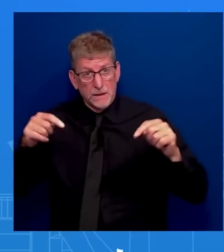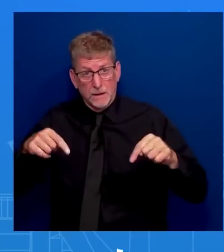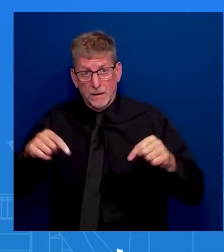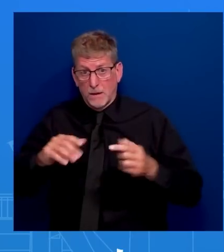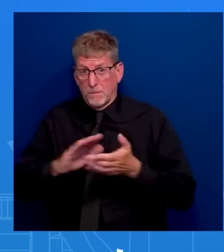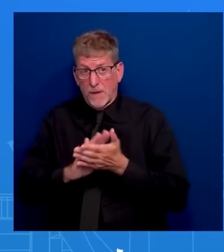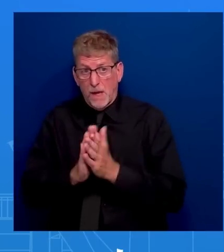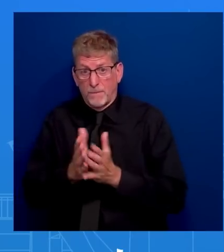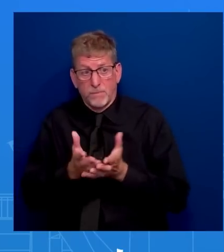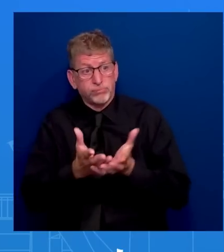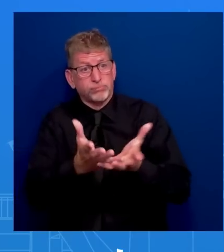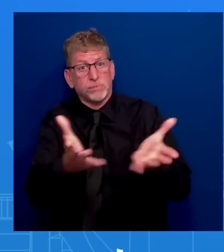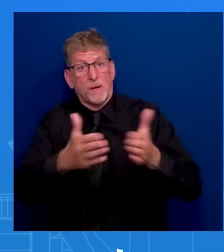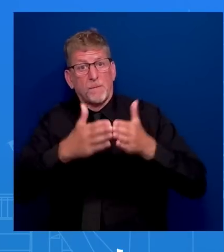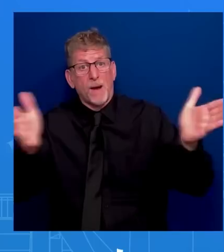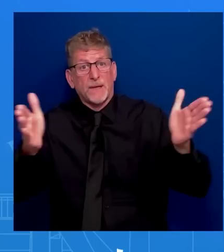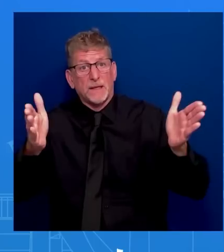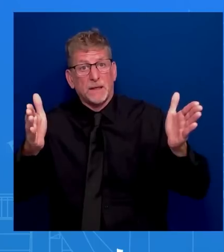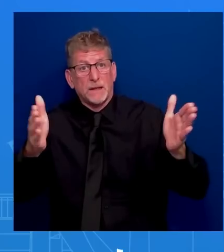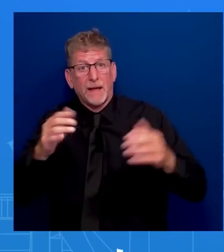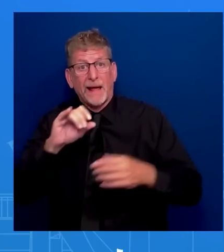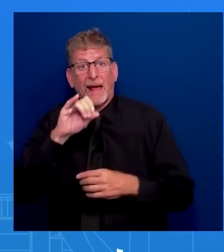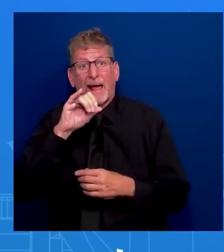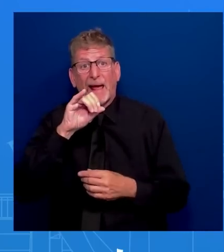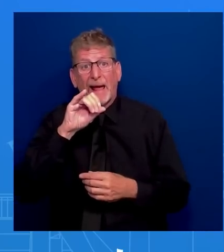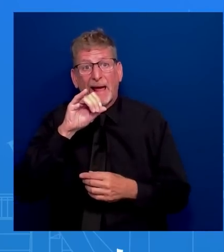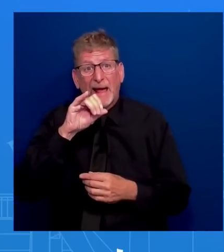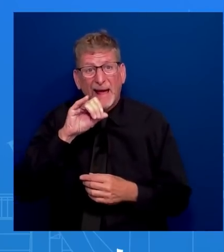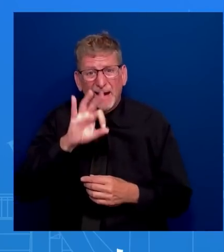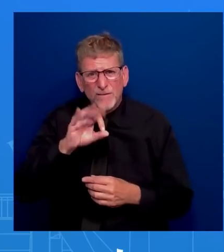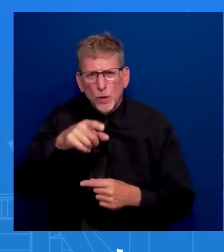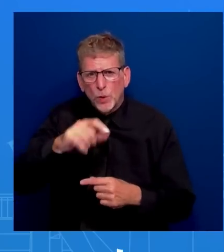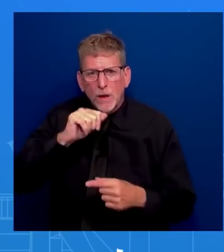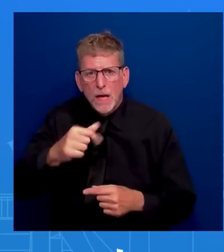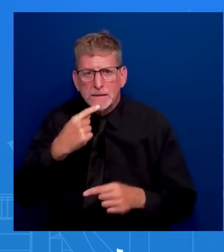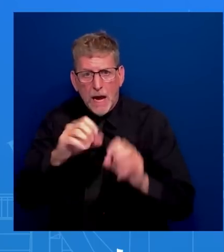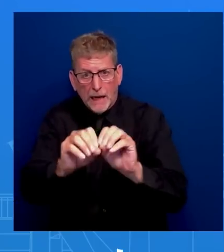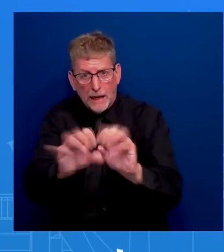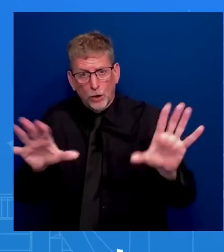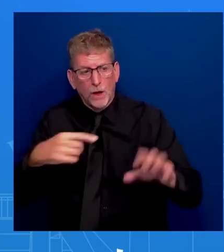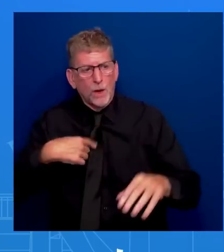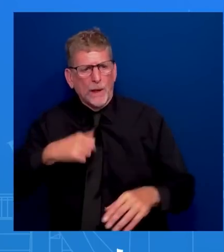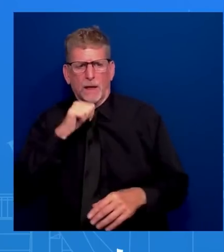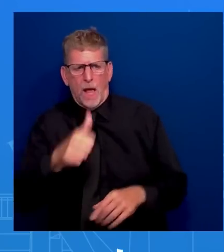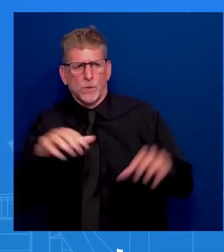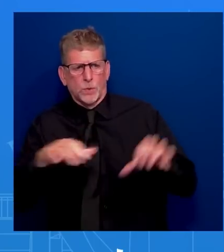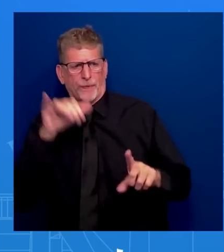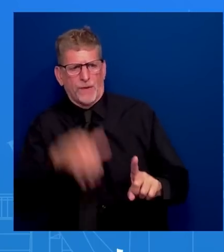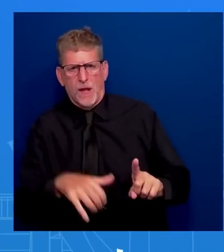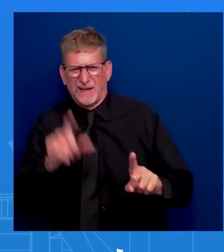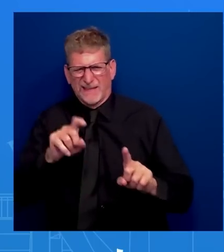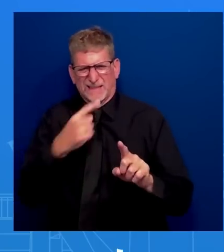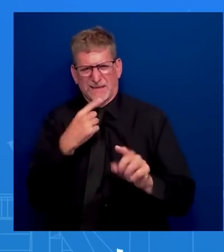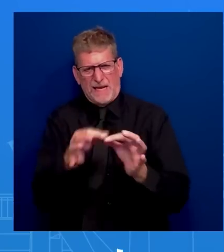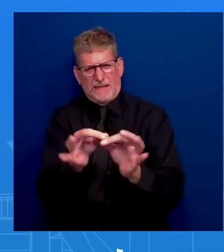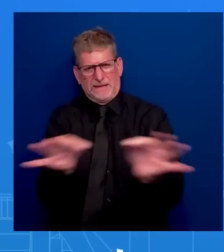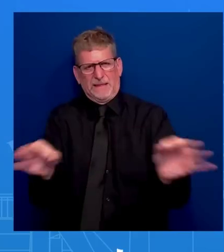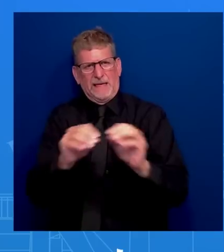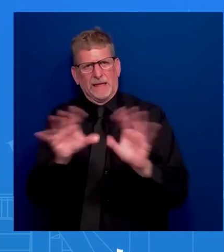"We are not doing that"? Ms. Jean-Pierre: First -- first of all, we're just not going to comment on the Department of Justice investigation. We're just -- The Press: Okay, but I'll make it easier.